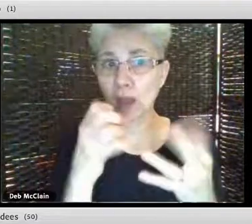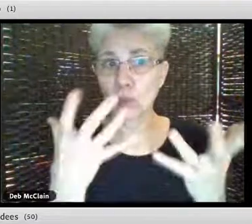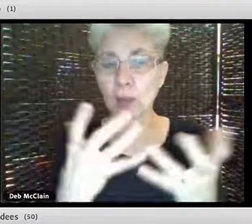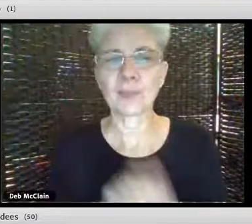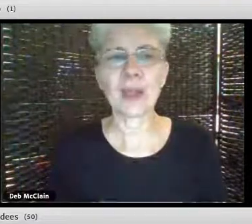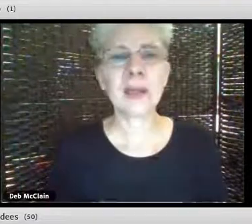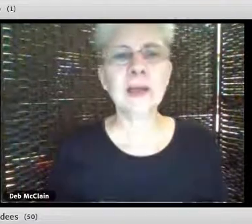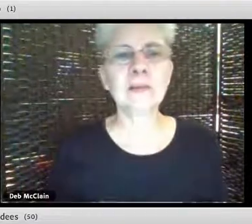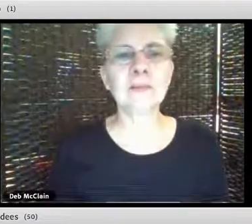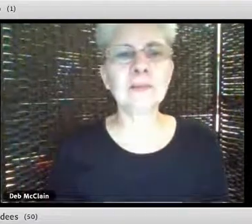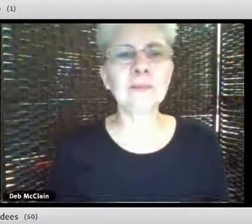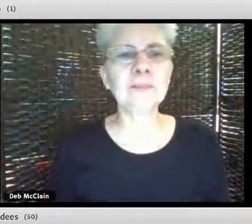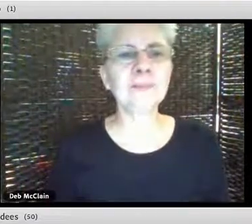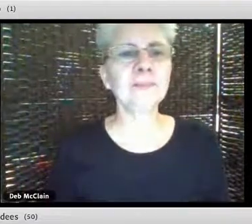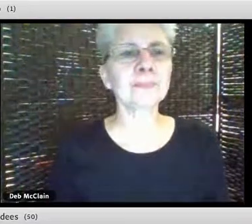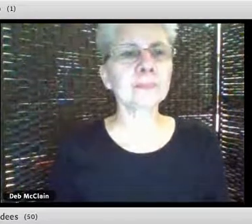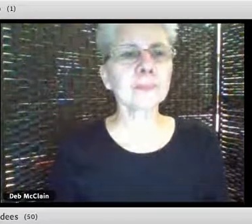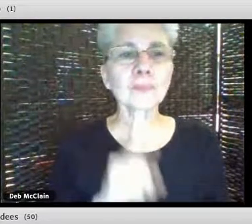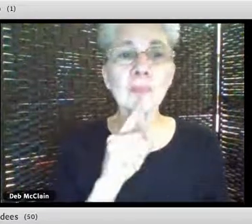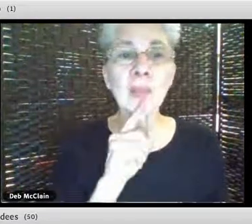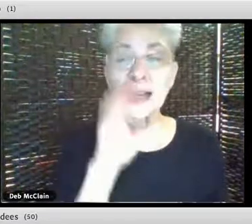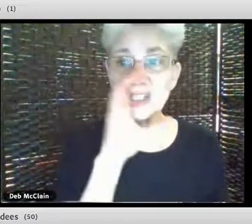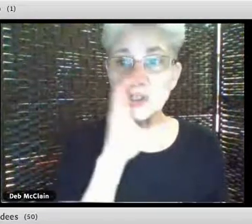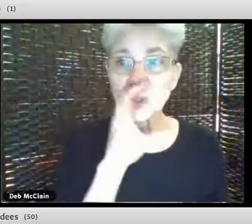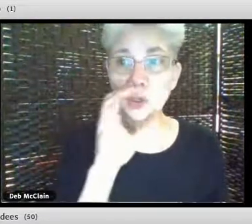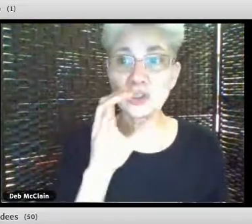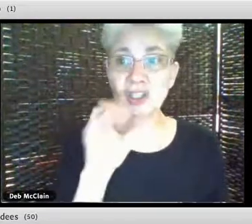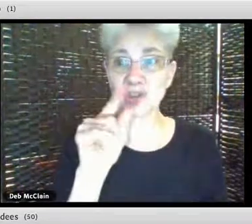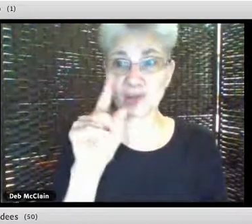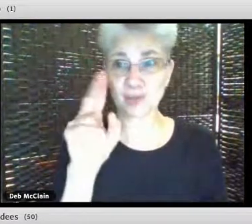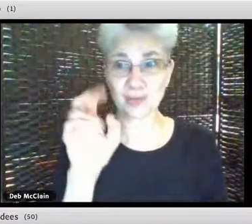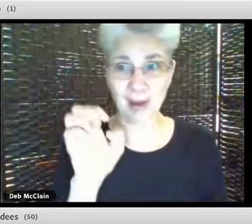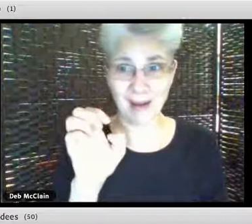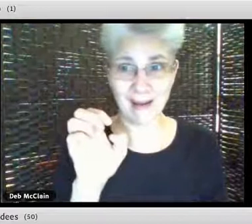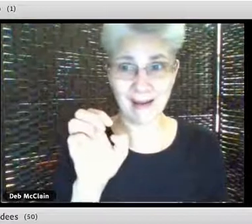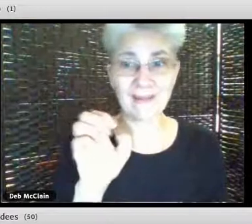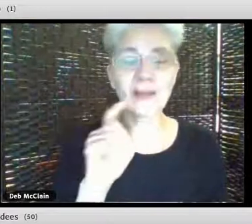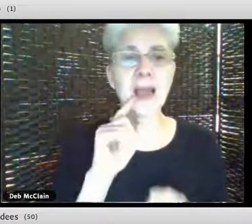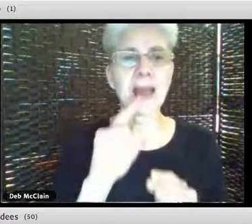is that you can actually search your drive, and it will search like an advanced Google Search.